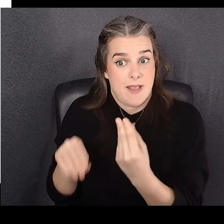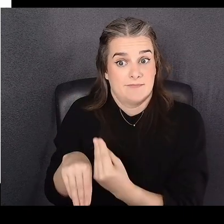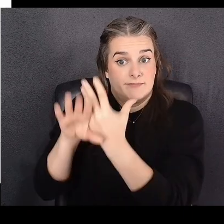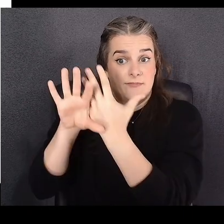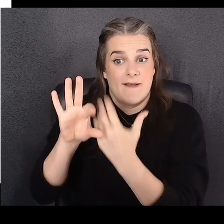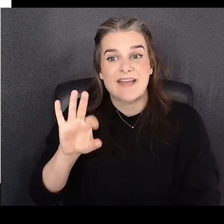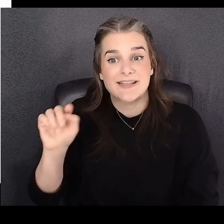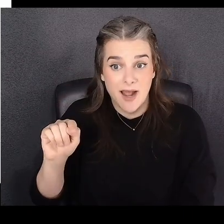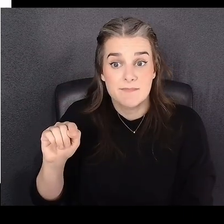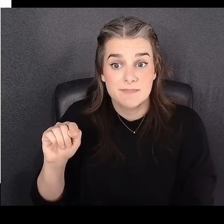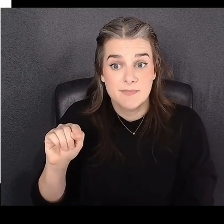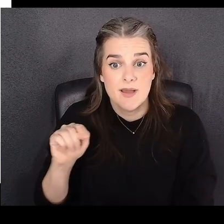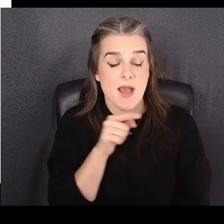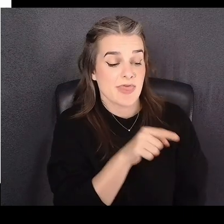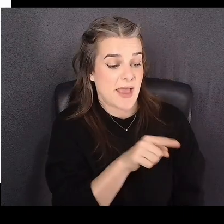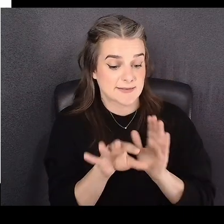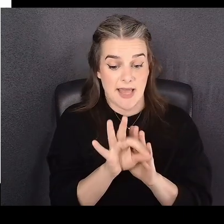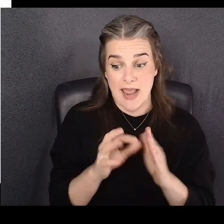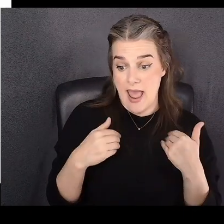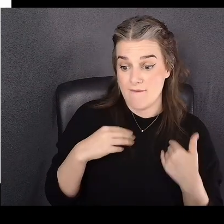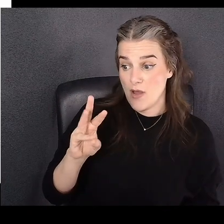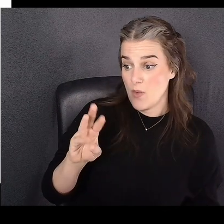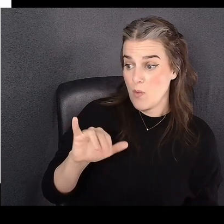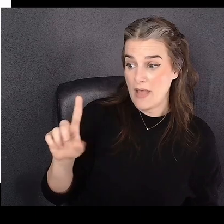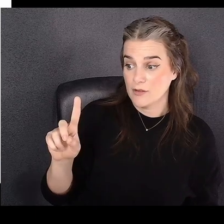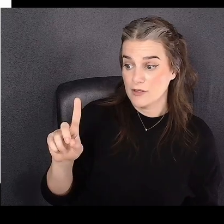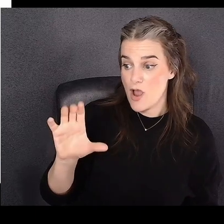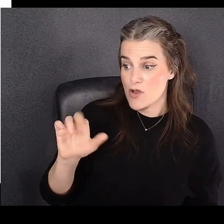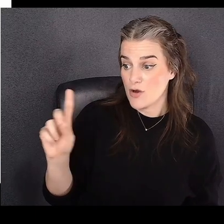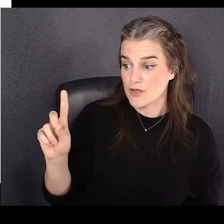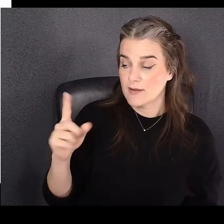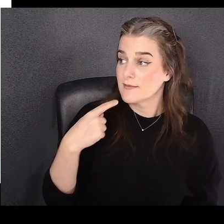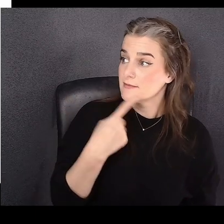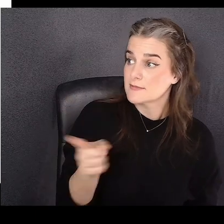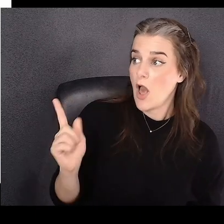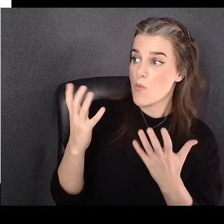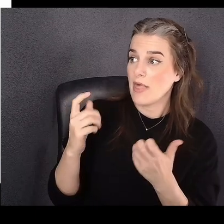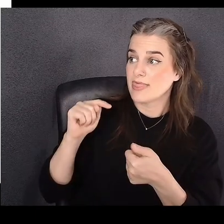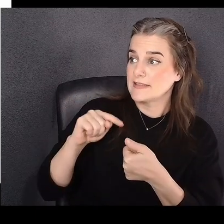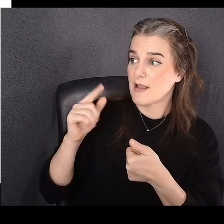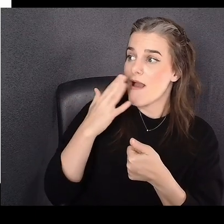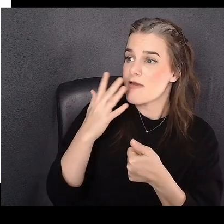they would tell you what color it was. They liked Uno. Who doesn't?